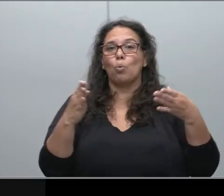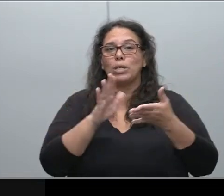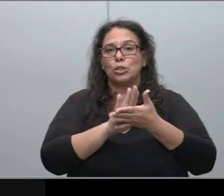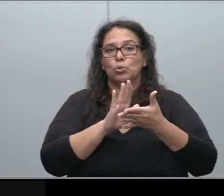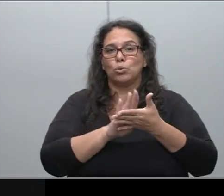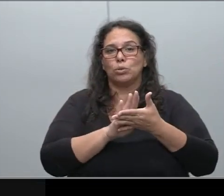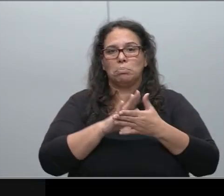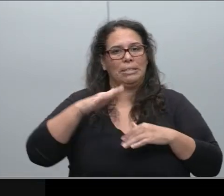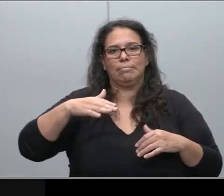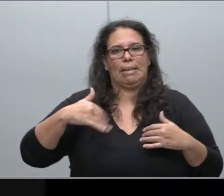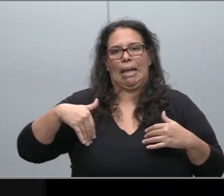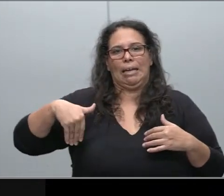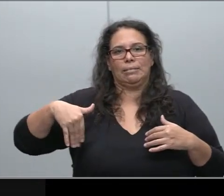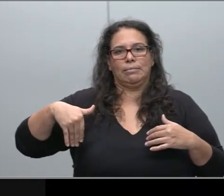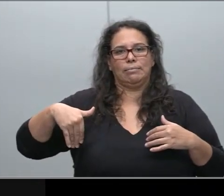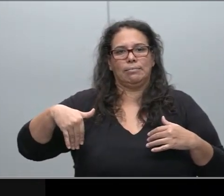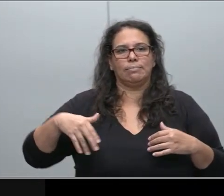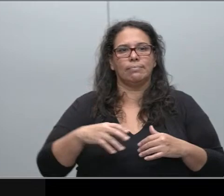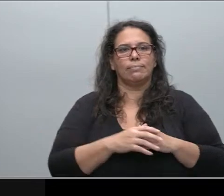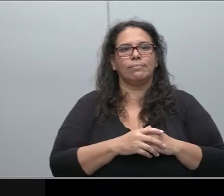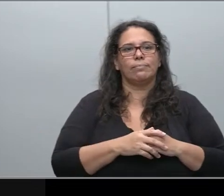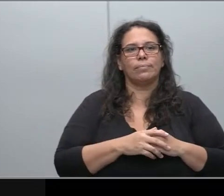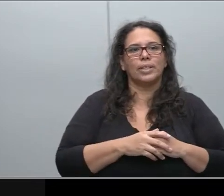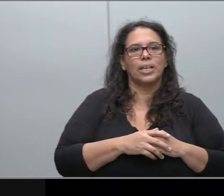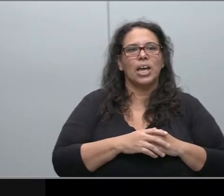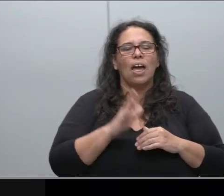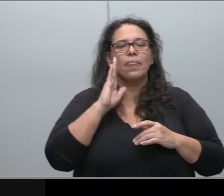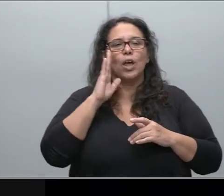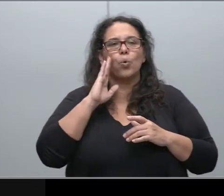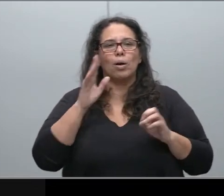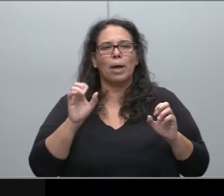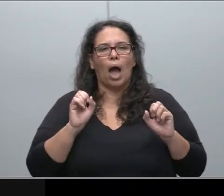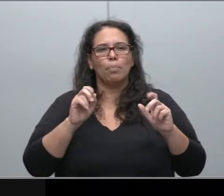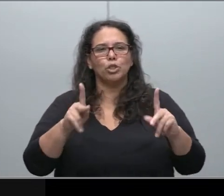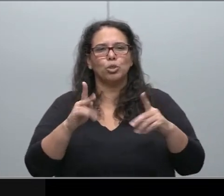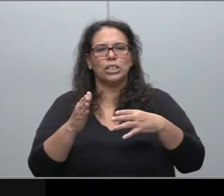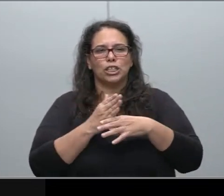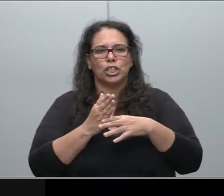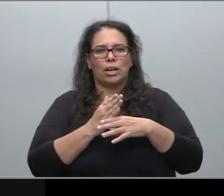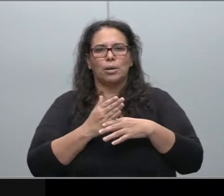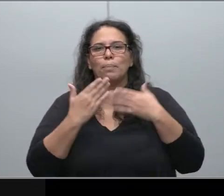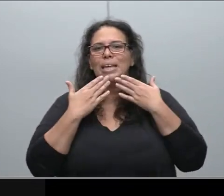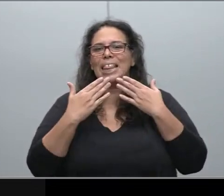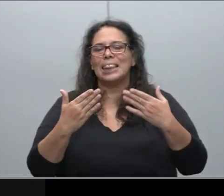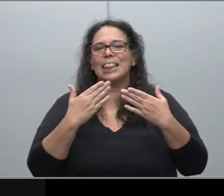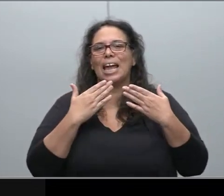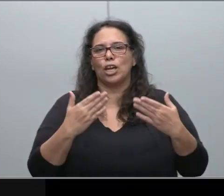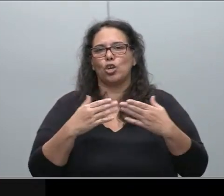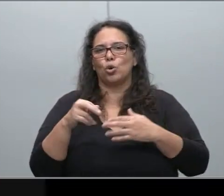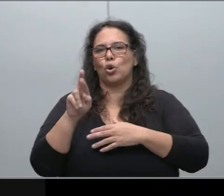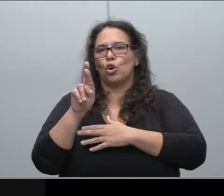And I'd like to say that it does, so for our families and our participants who use any different,